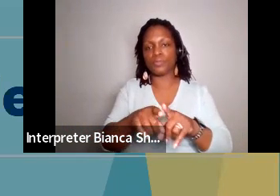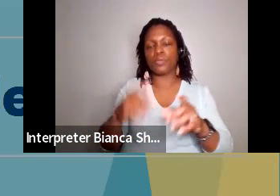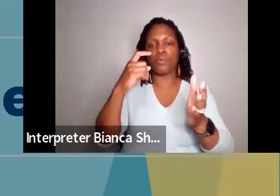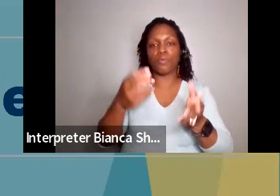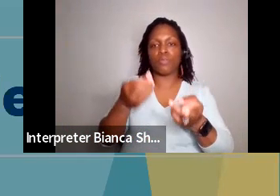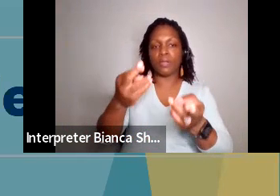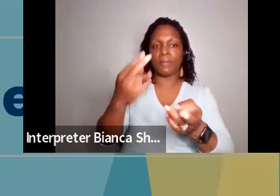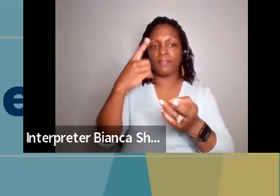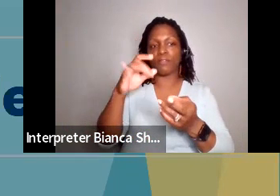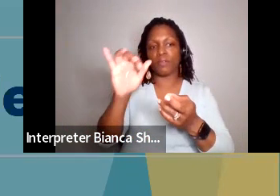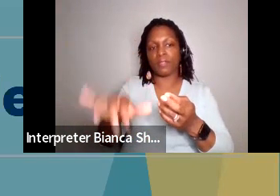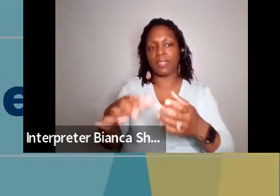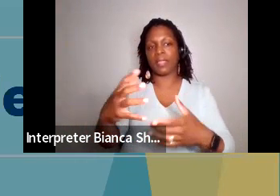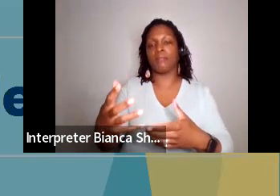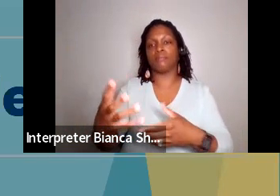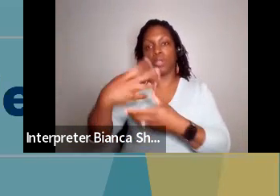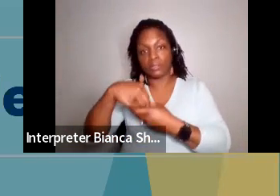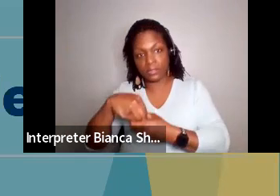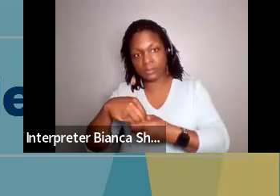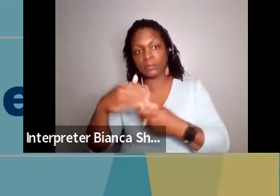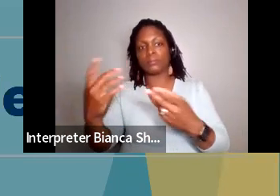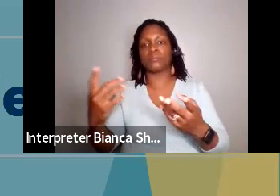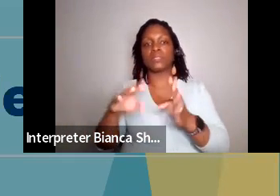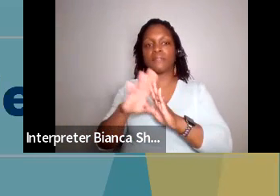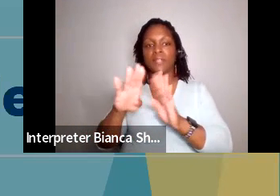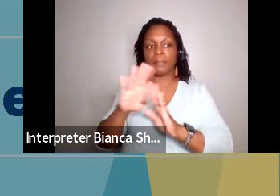models and Pierre Needle depression screenings.